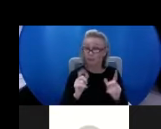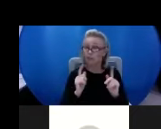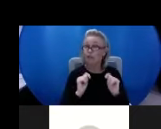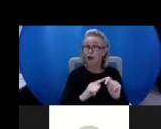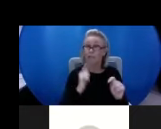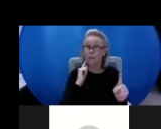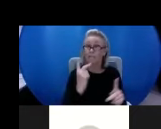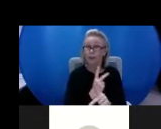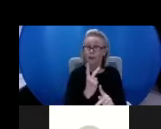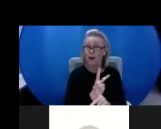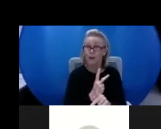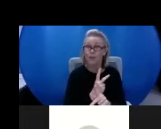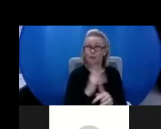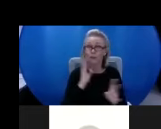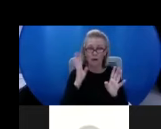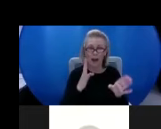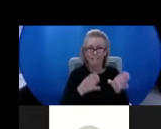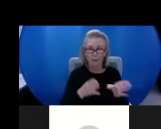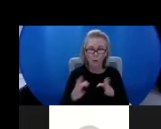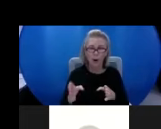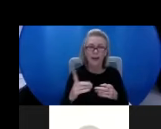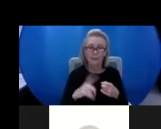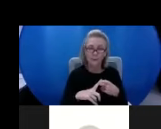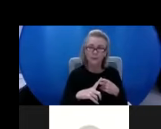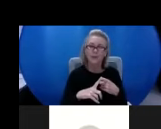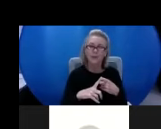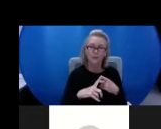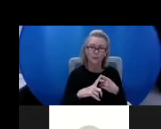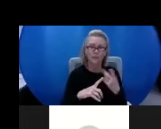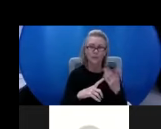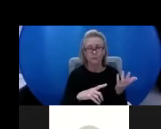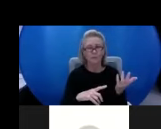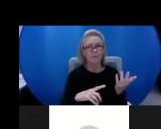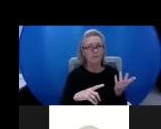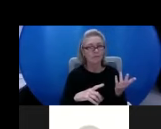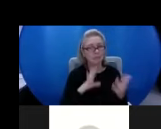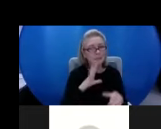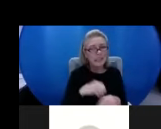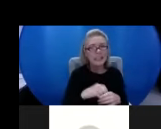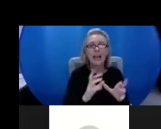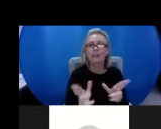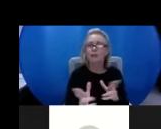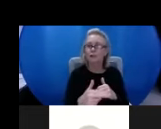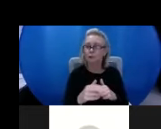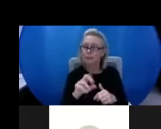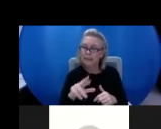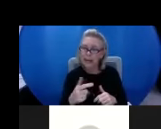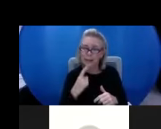creative ways to make the classroom setting like even more, I guess, like caring, and like empathetic